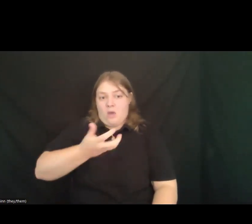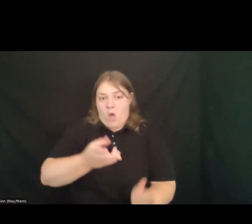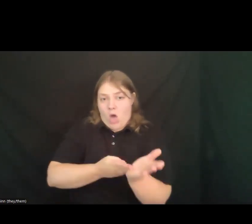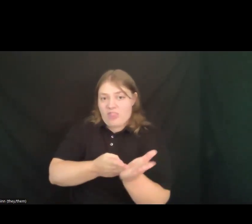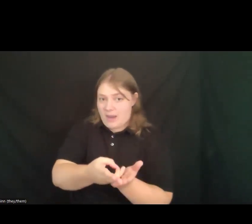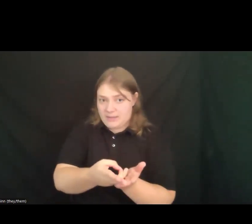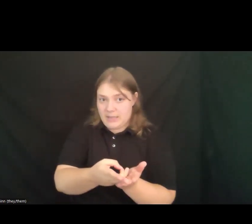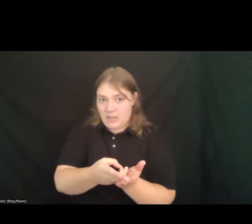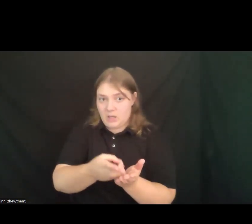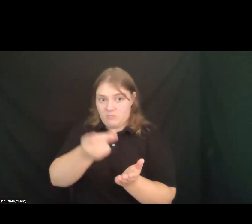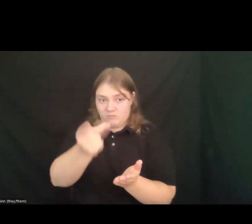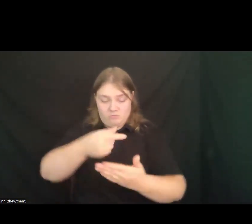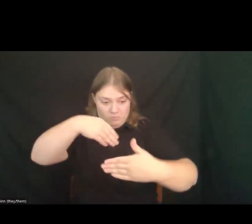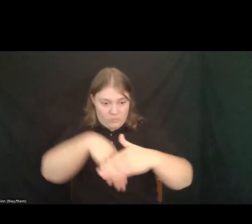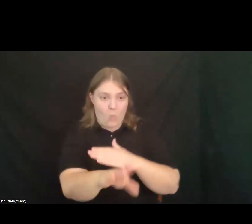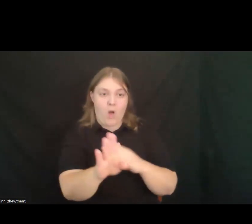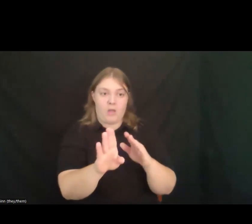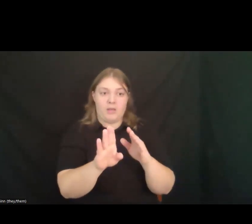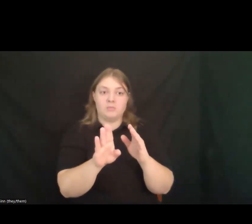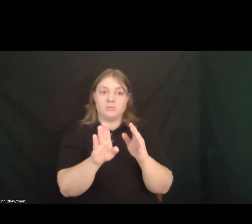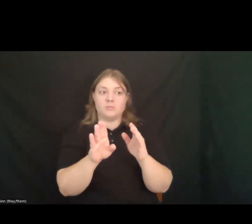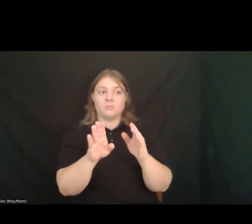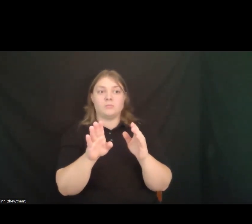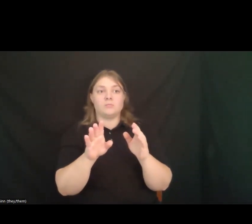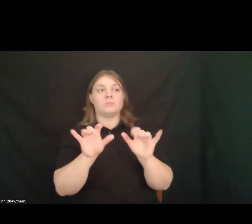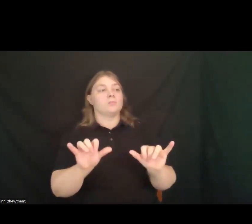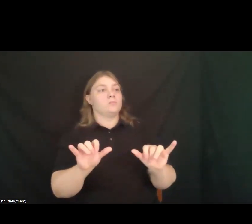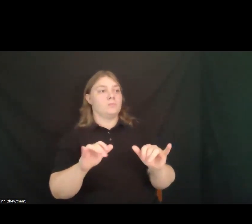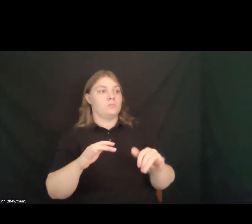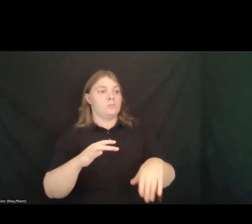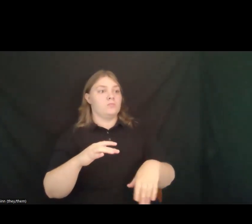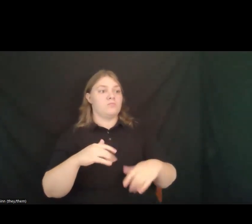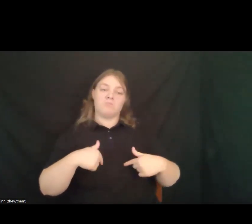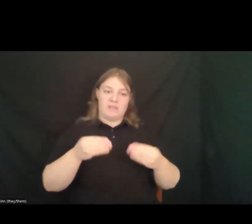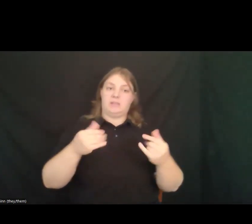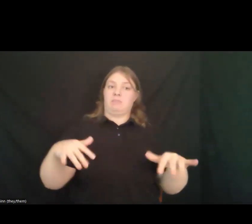minute you walk in through the door um feeling like you have a space where you you know can